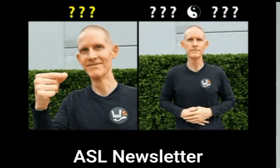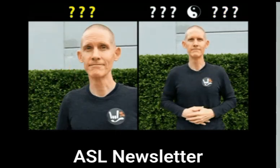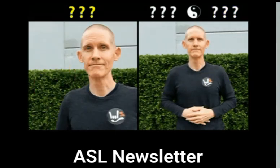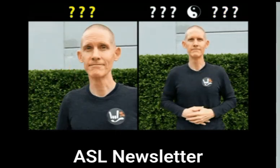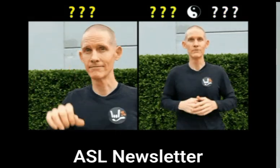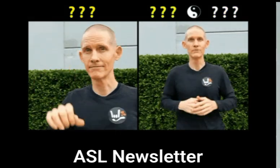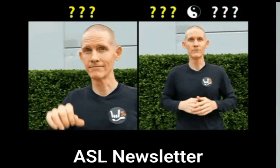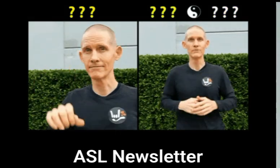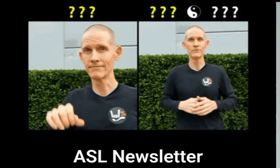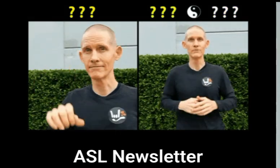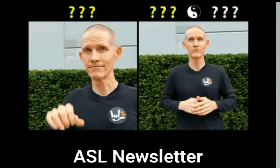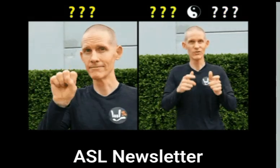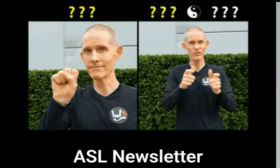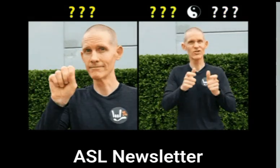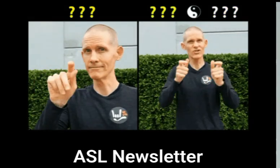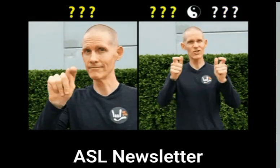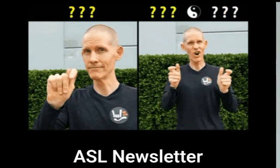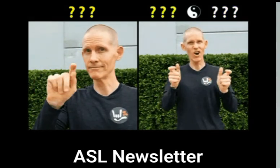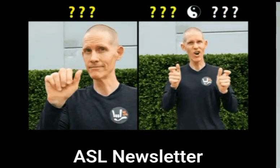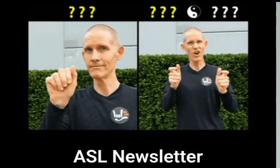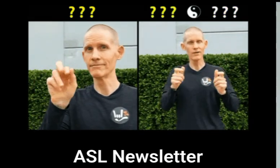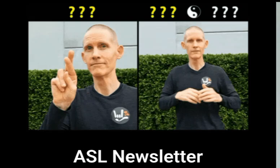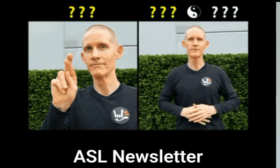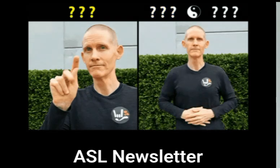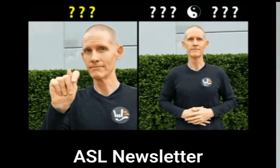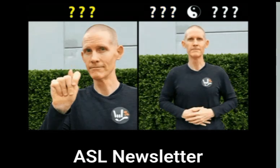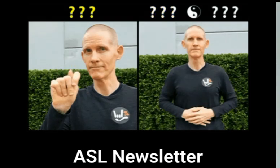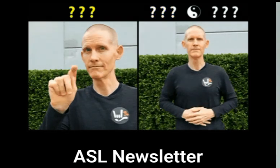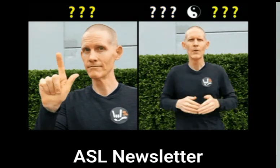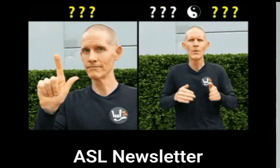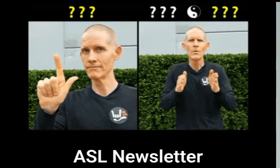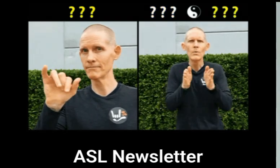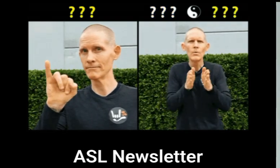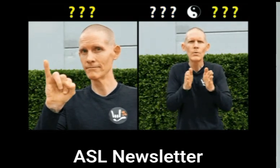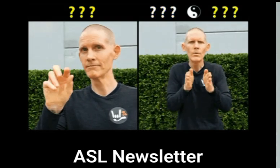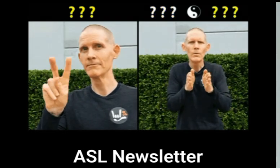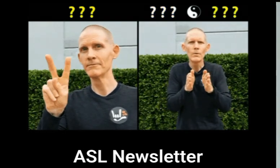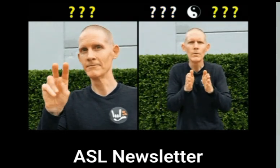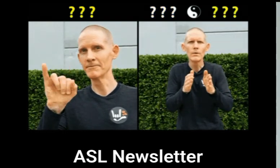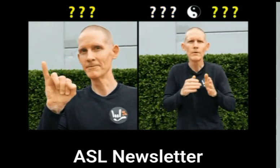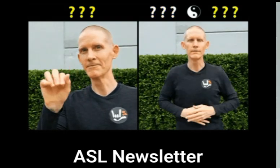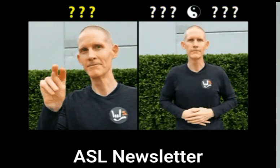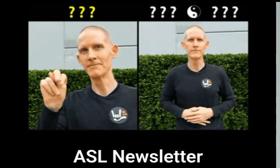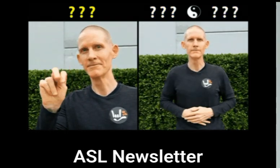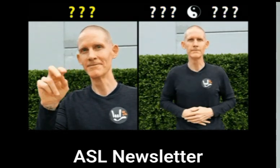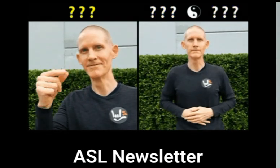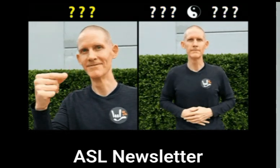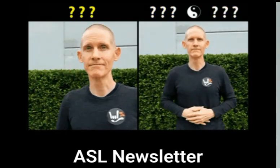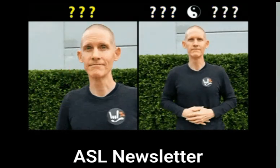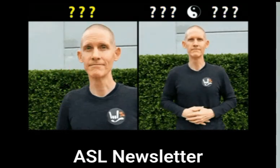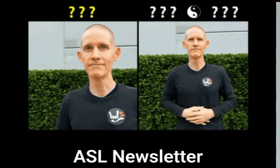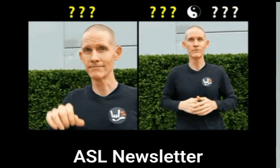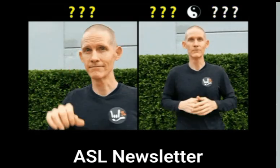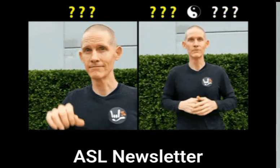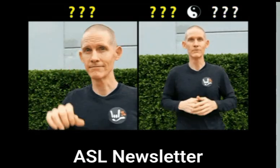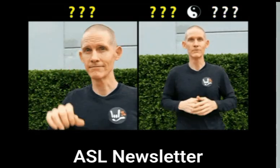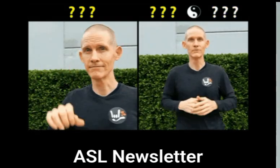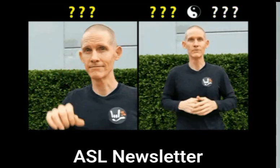so you can see what I see alright, so let's take a look this is the sign up page for our ASL newsletter for beginners